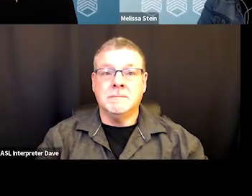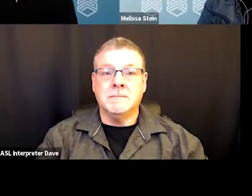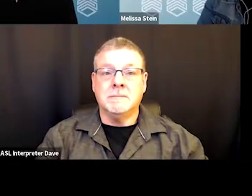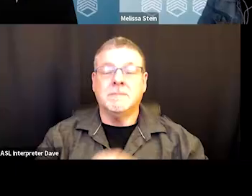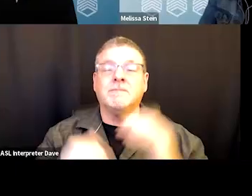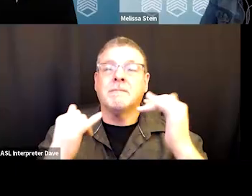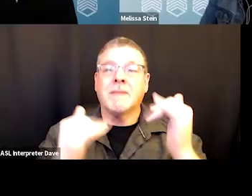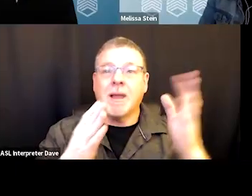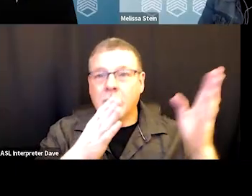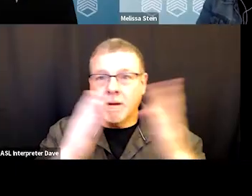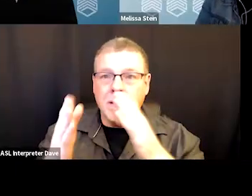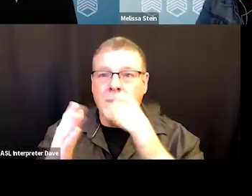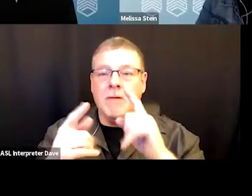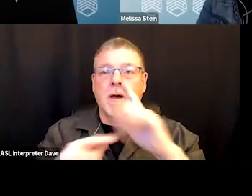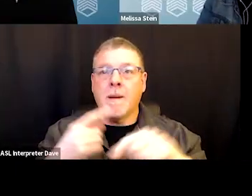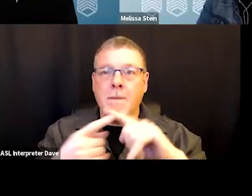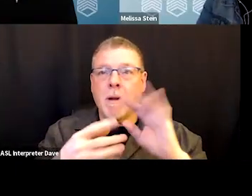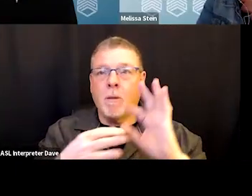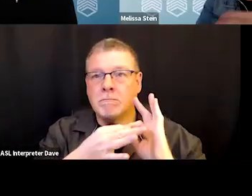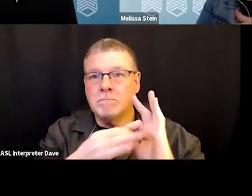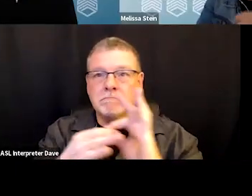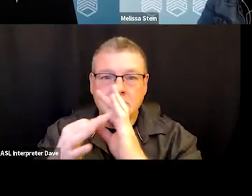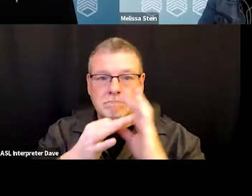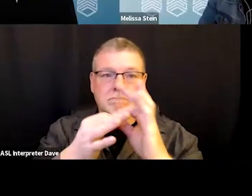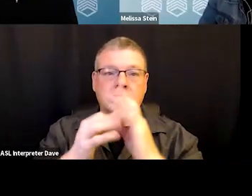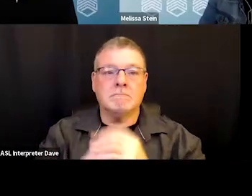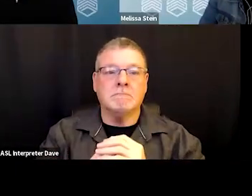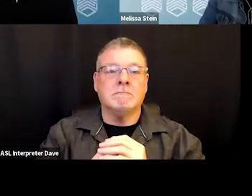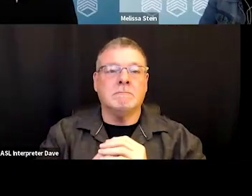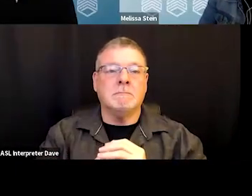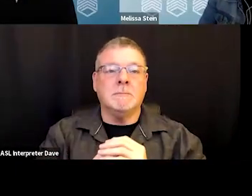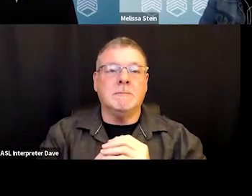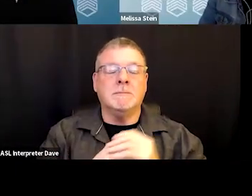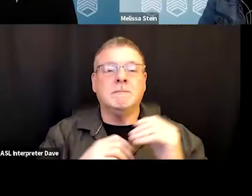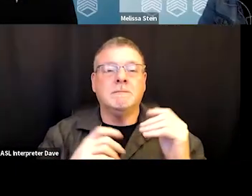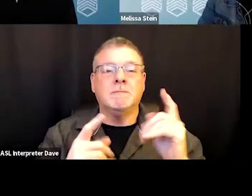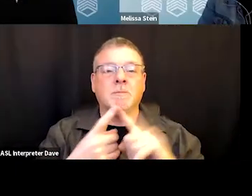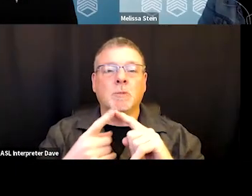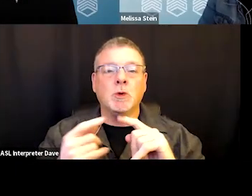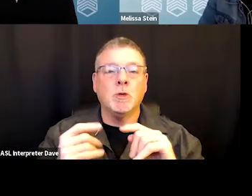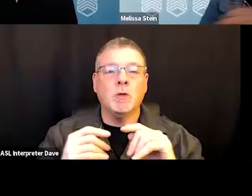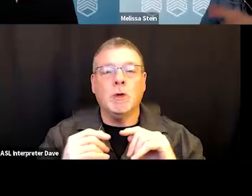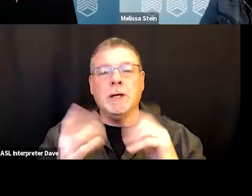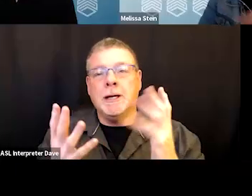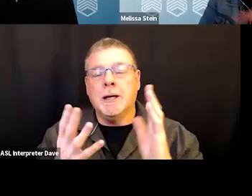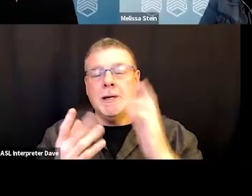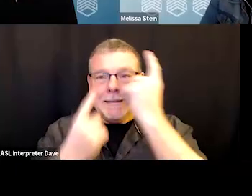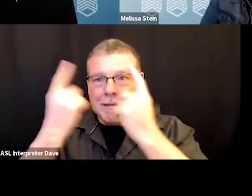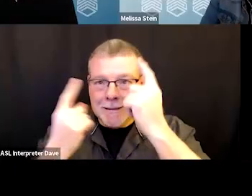building collaboration around this newer approach or this new consideration around drug testing.